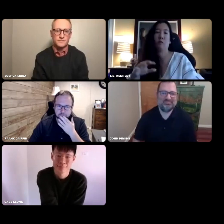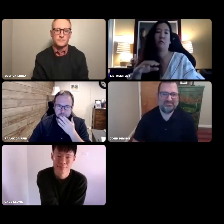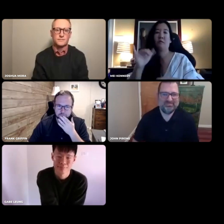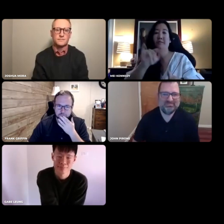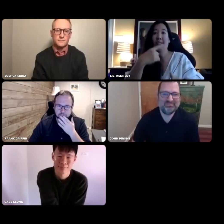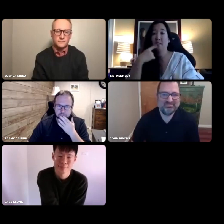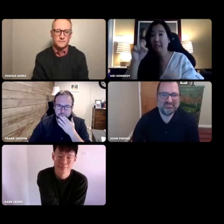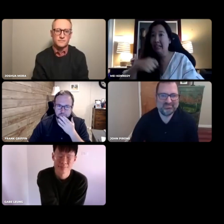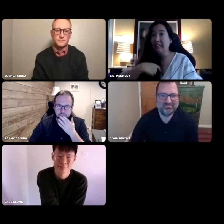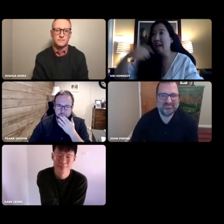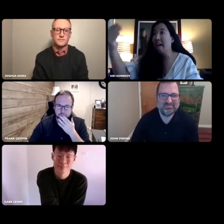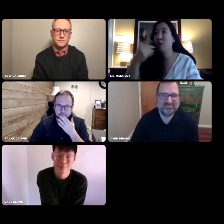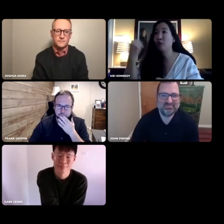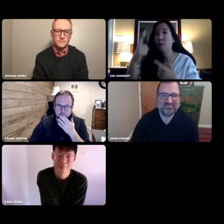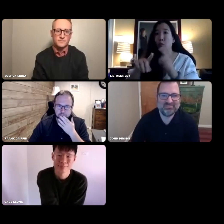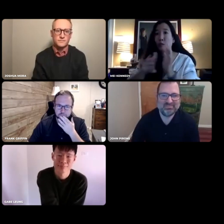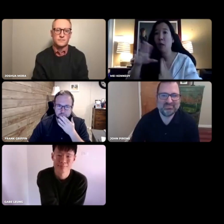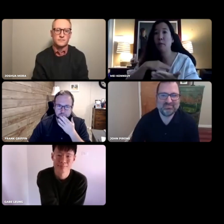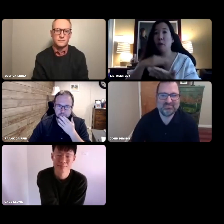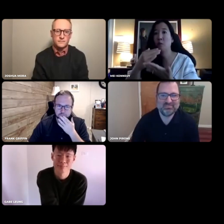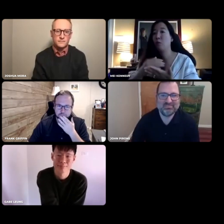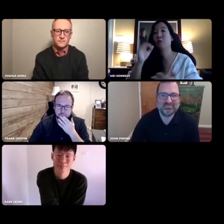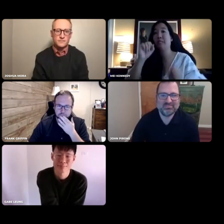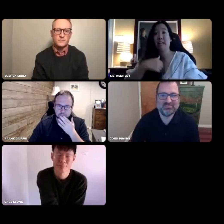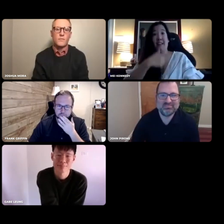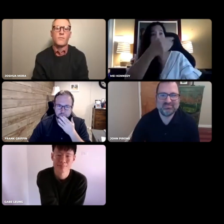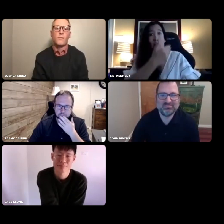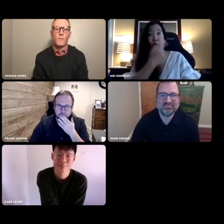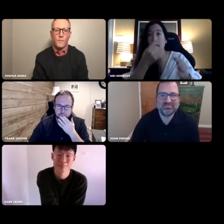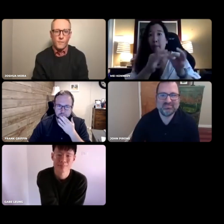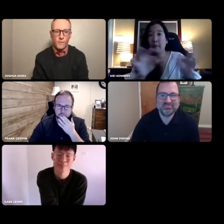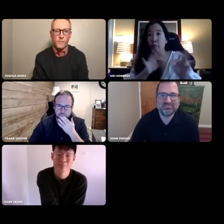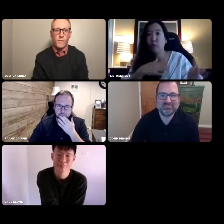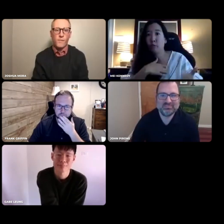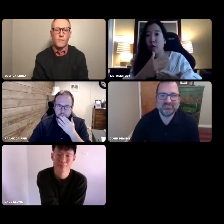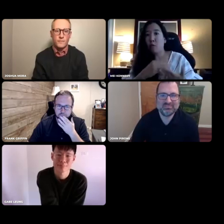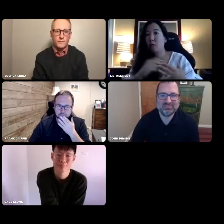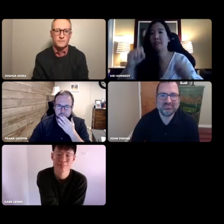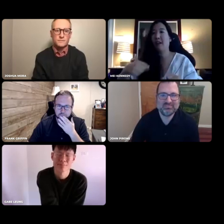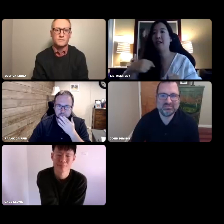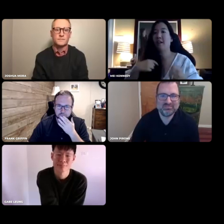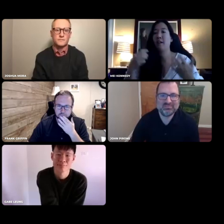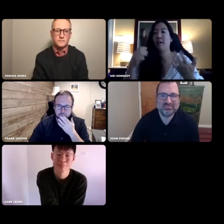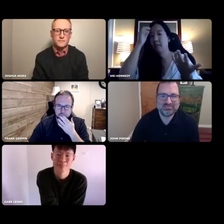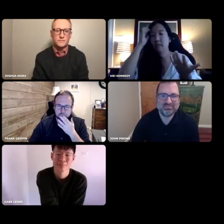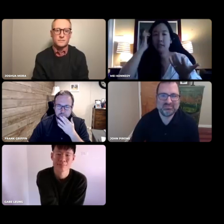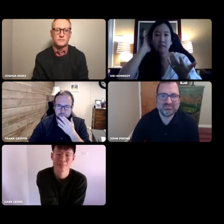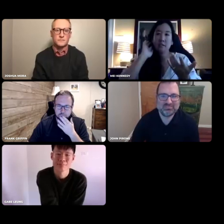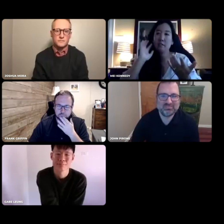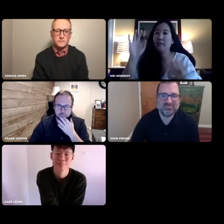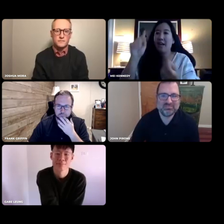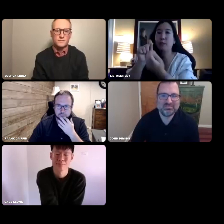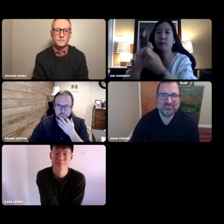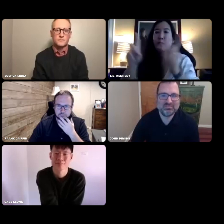Do I hire someone to caption my course?